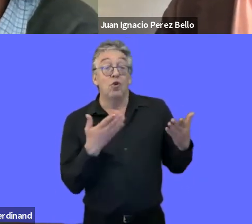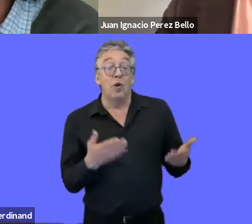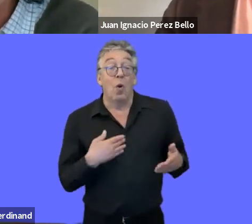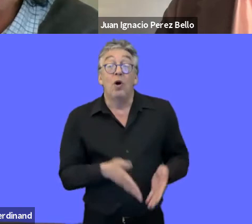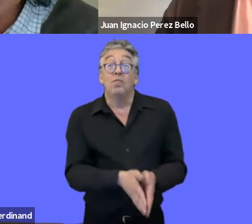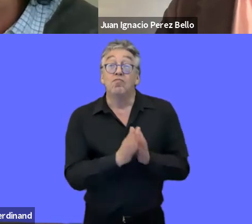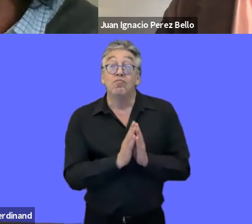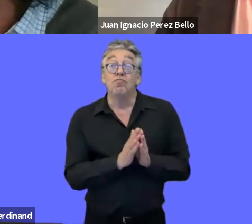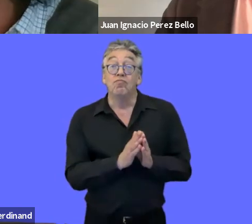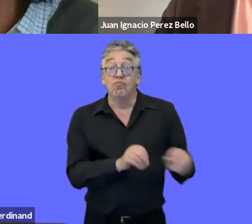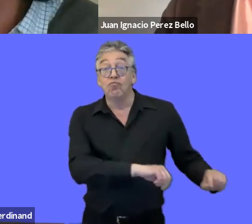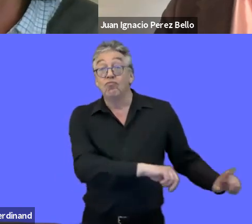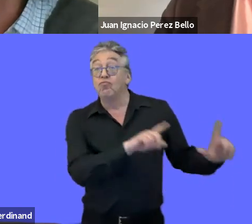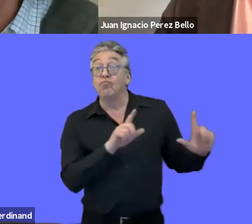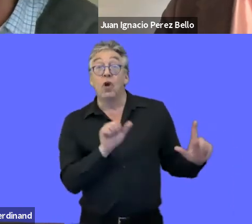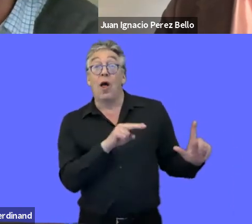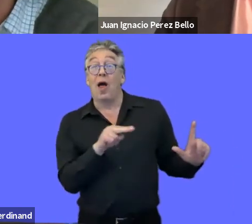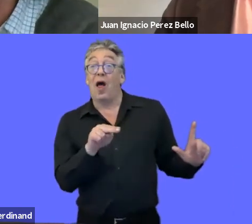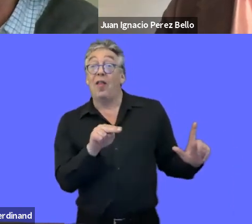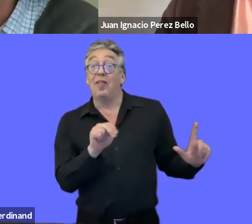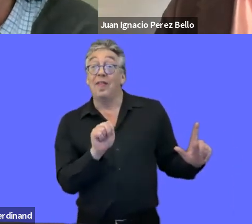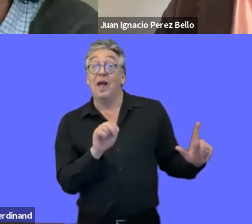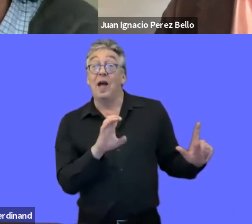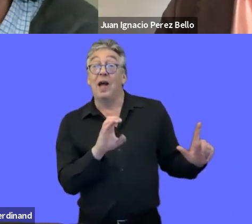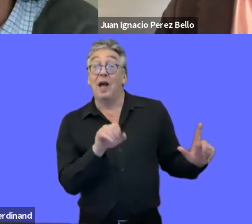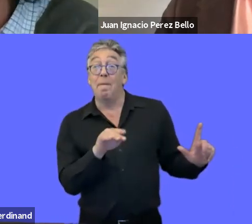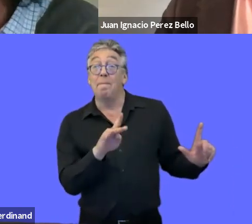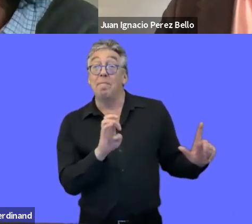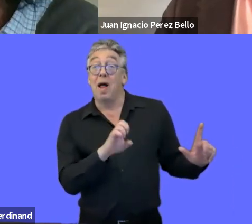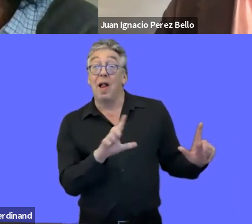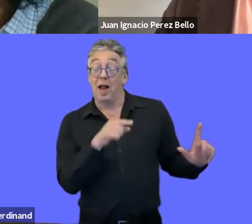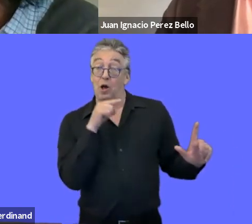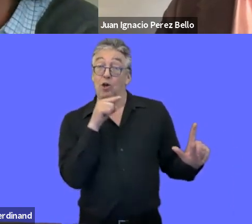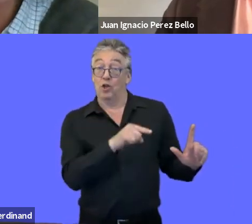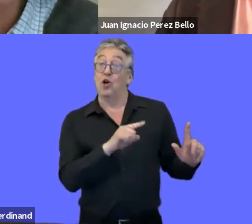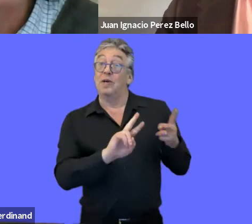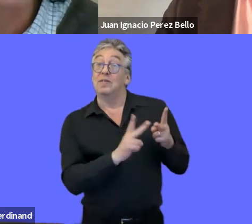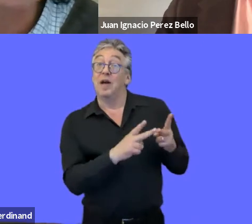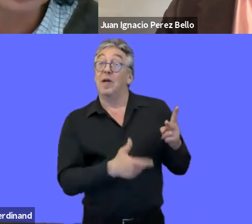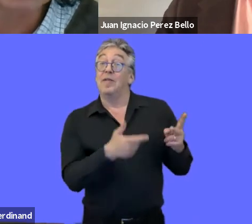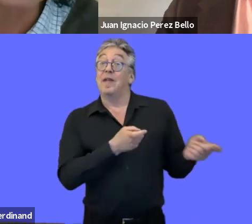She is the Executive Director of Validity Foundation